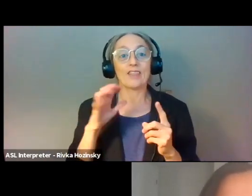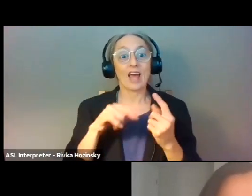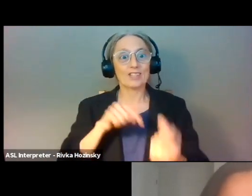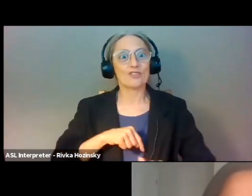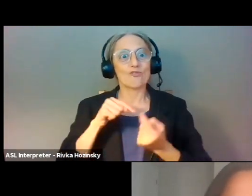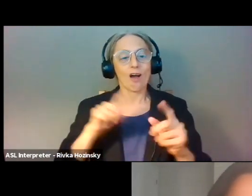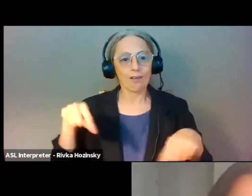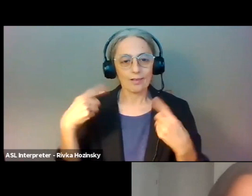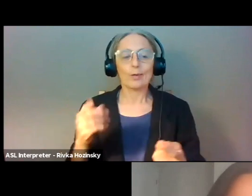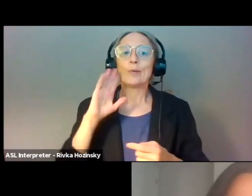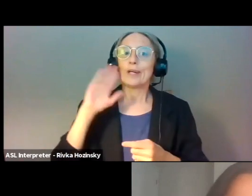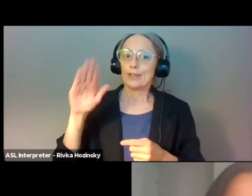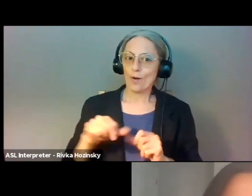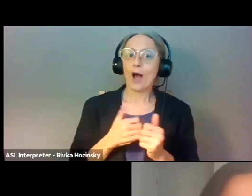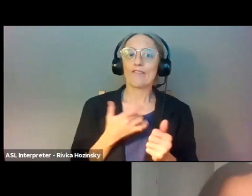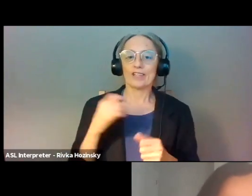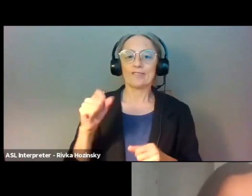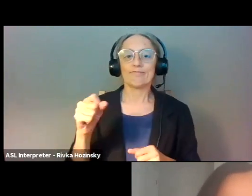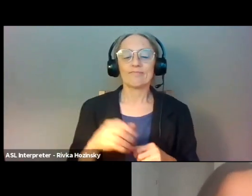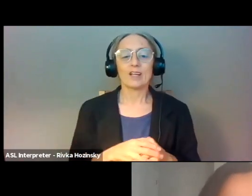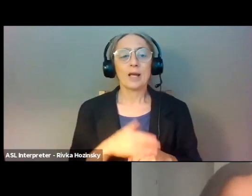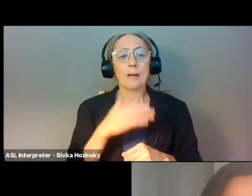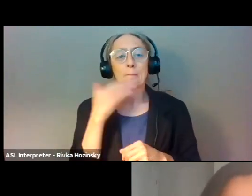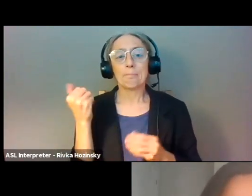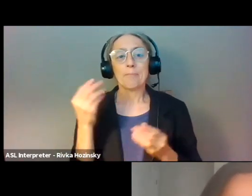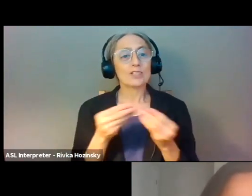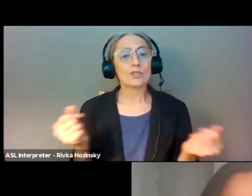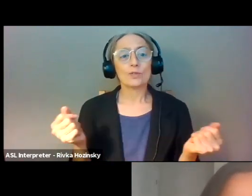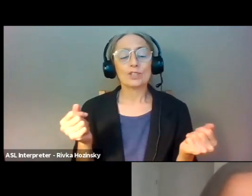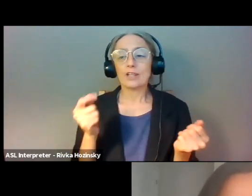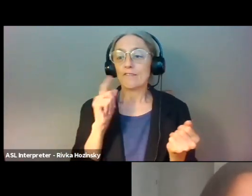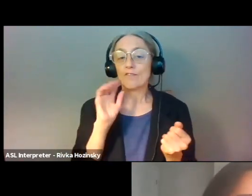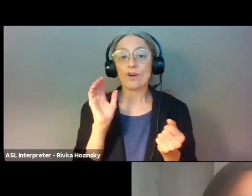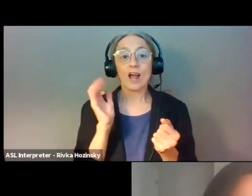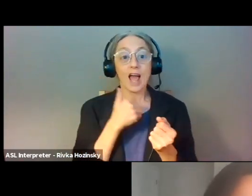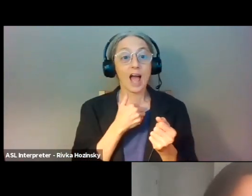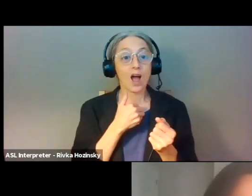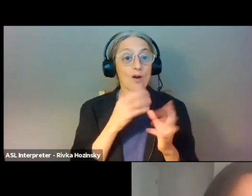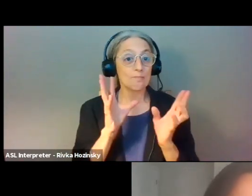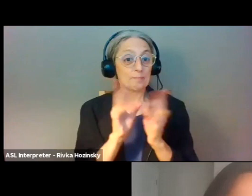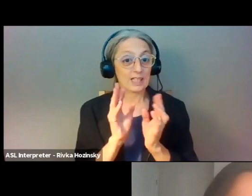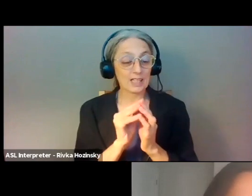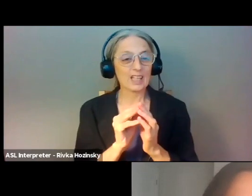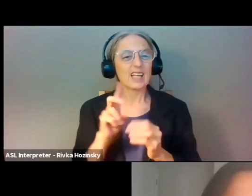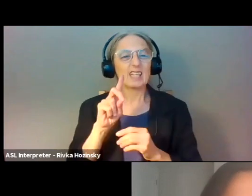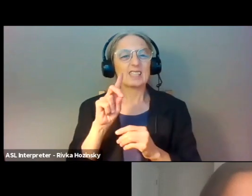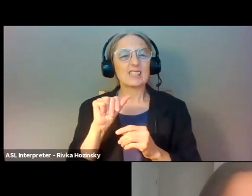I have found the best solution for our purposes at Disability Lead is to record